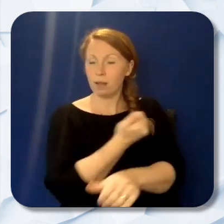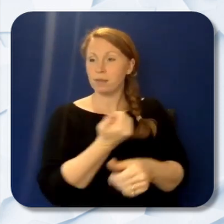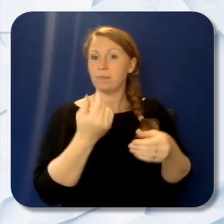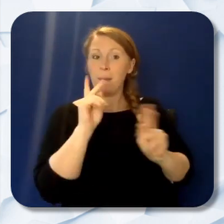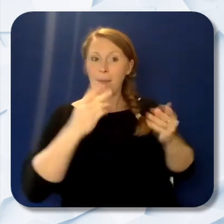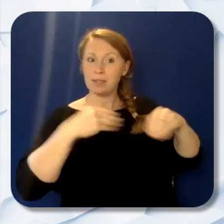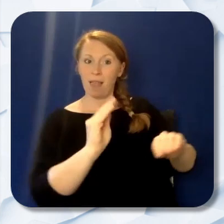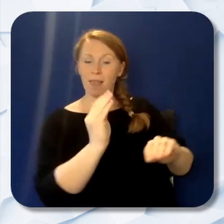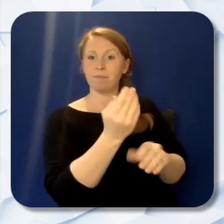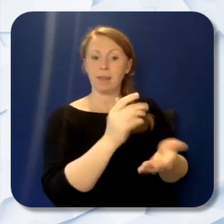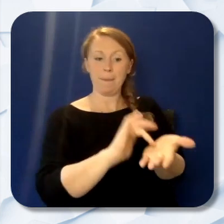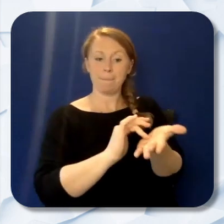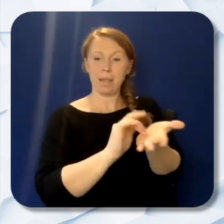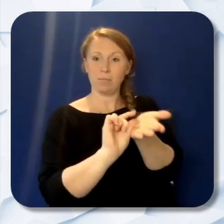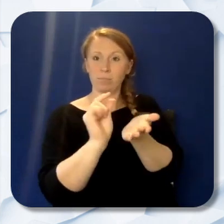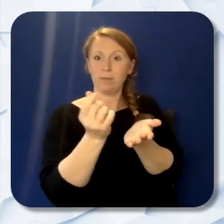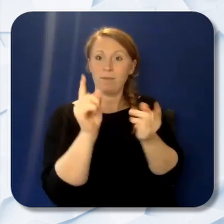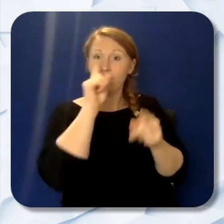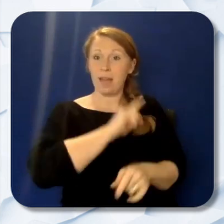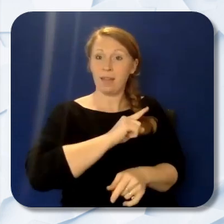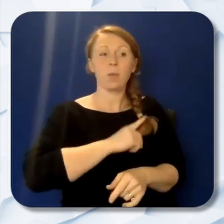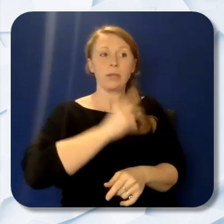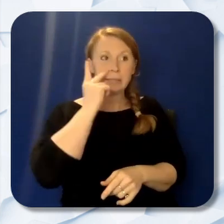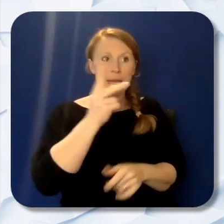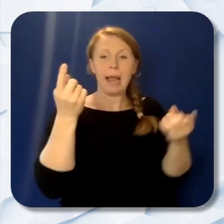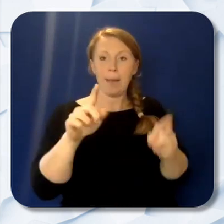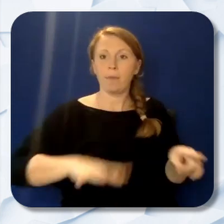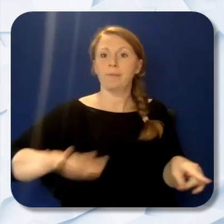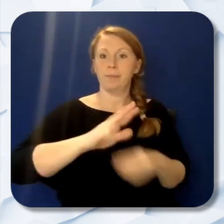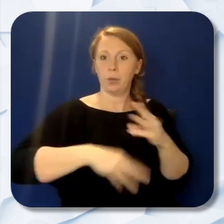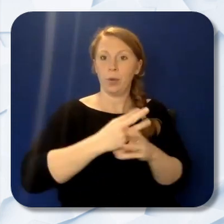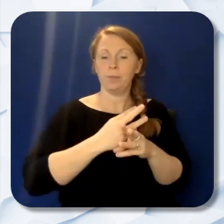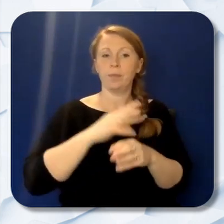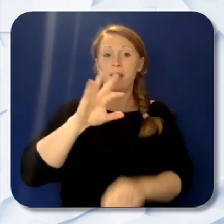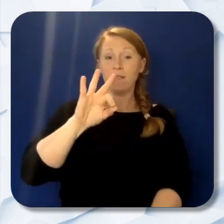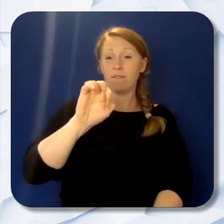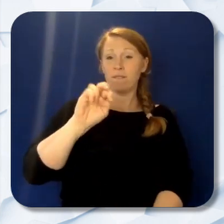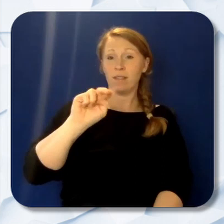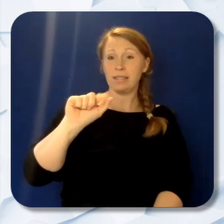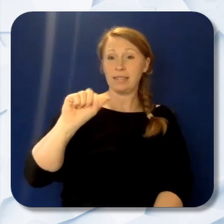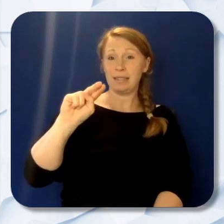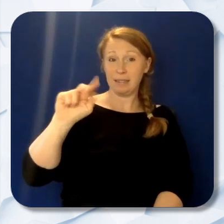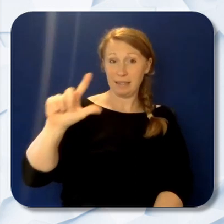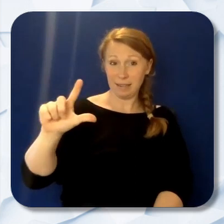and it is just a threat that we see widespread fentanyl of course, is a synthetic opioid. It's